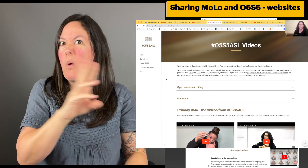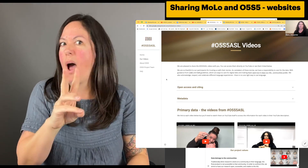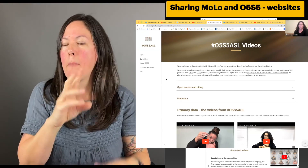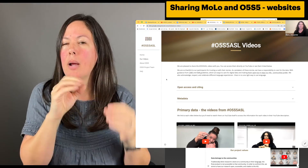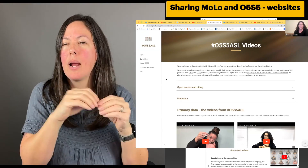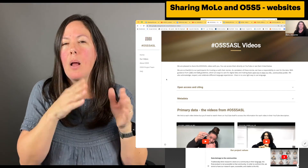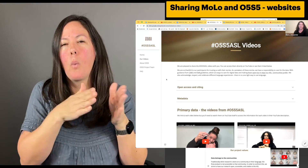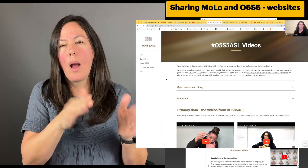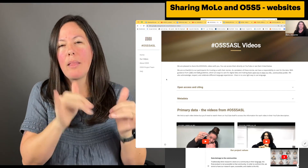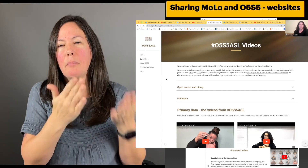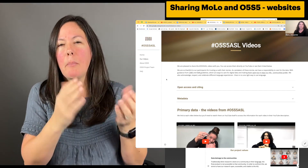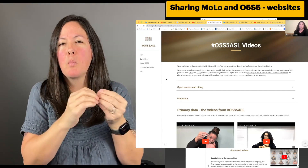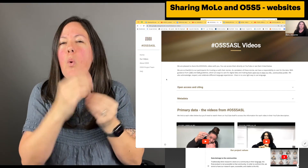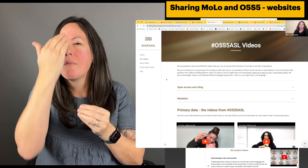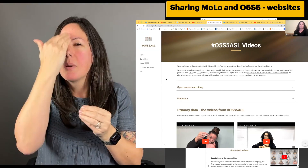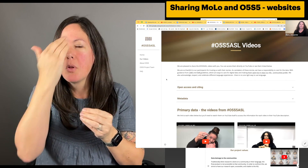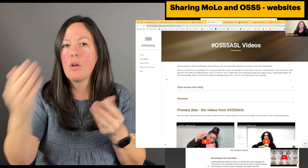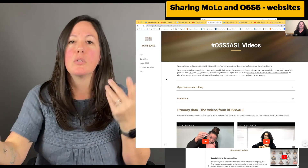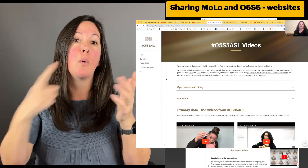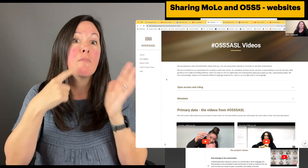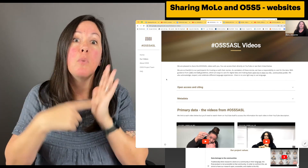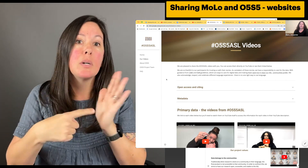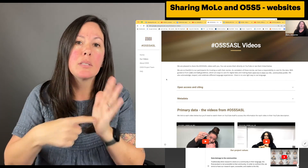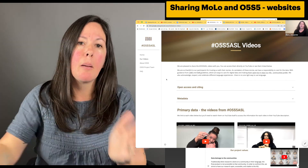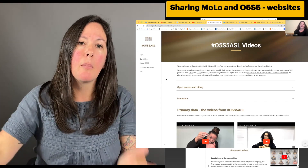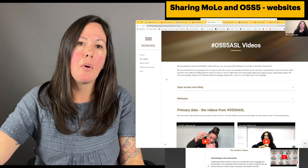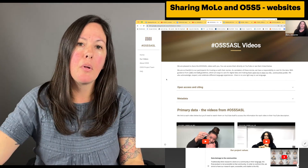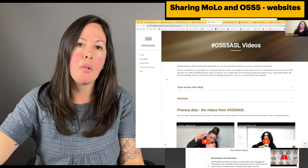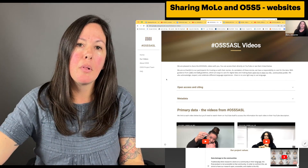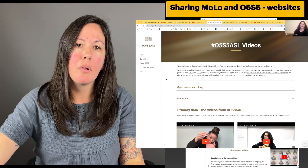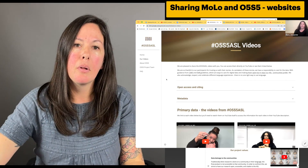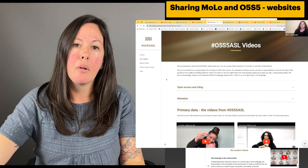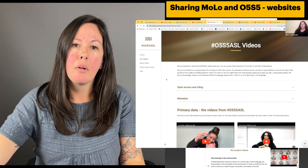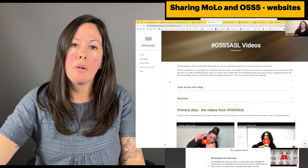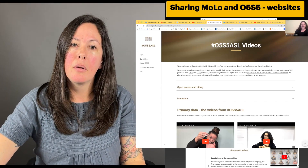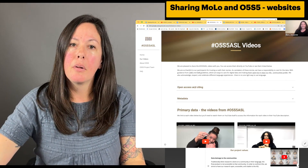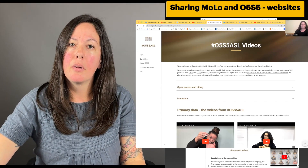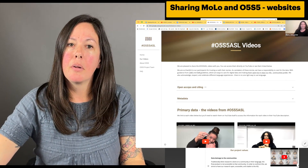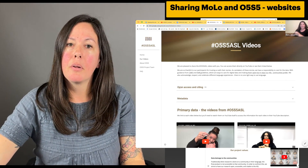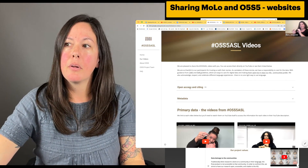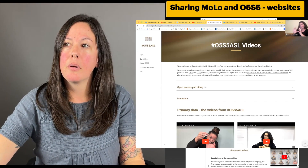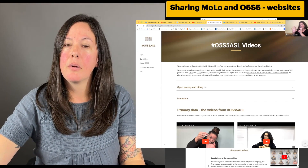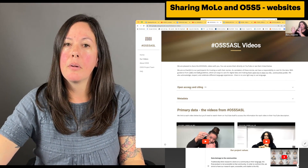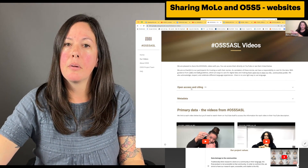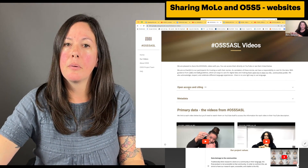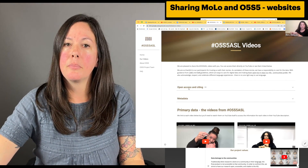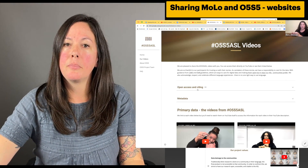on OSF so we have those as fully